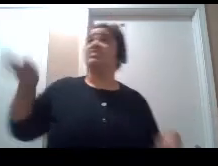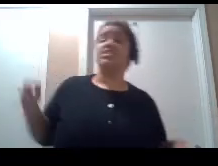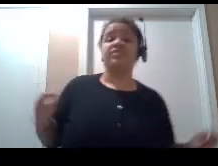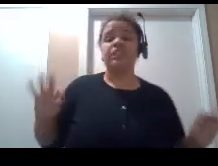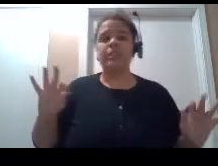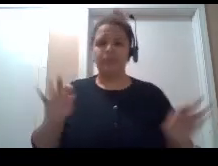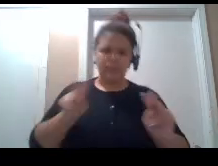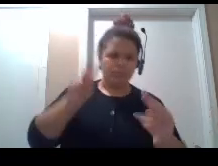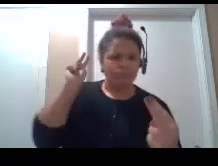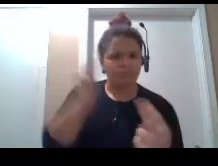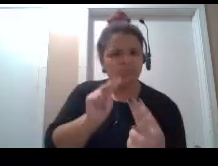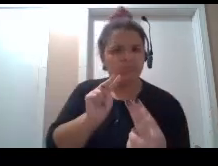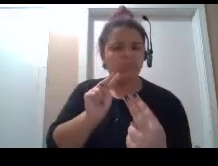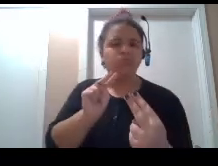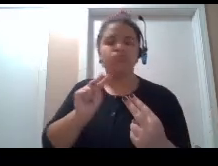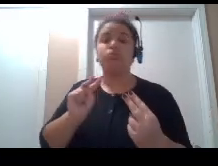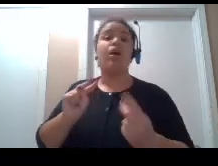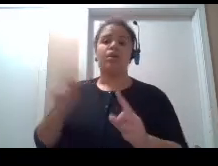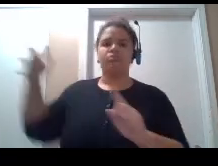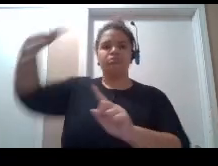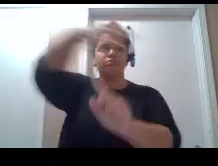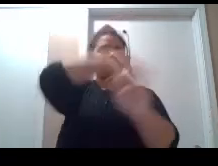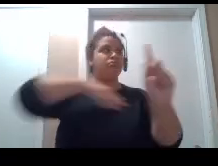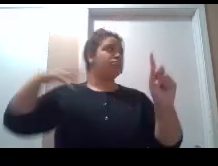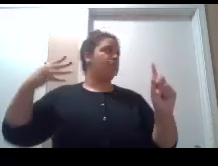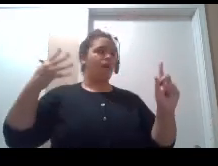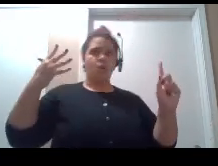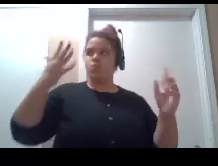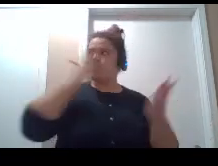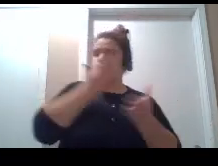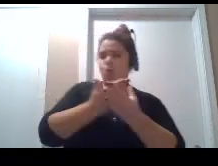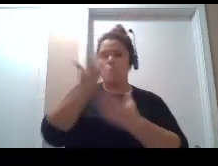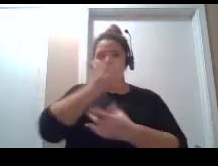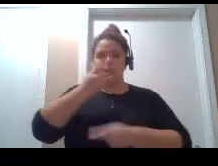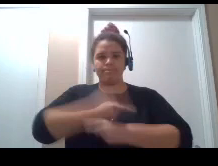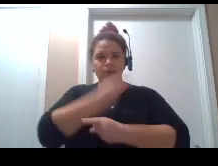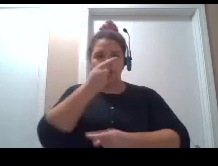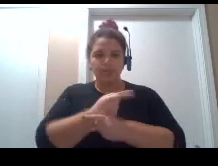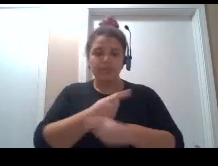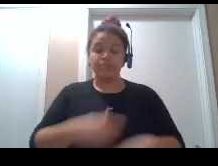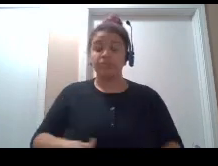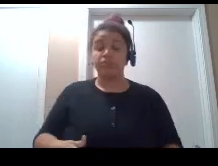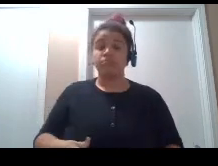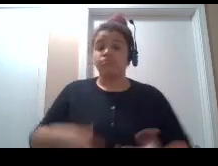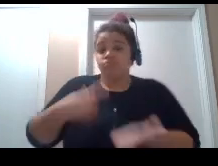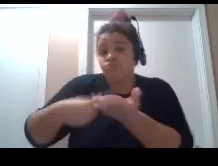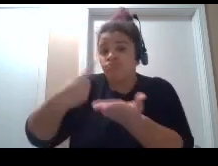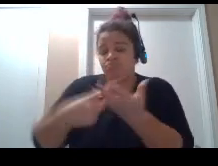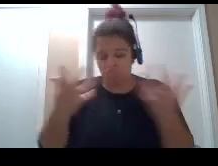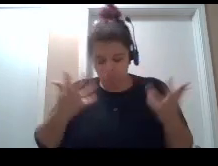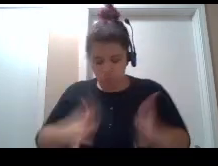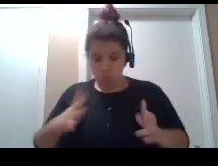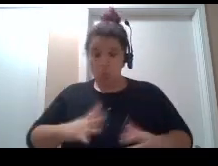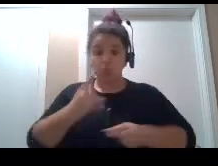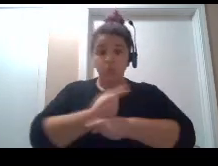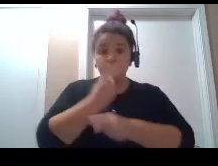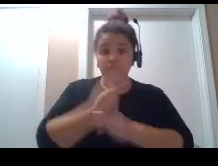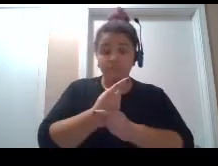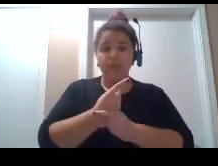the candidate understands what is appropriate to wear in a virtual interview, practicing placement of job developer, if you will be